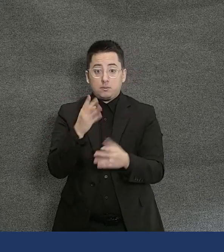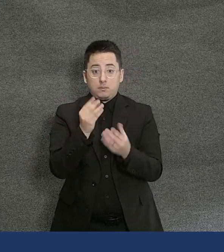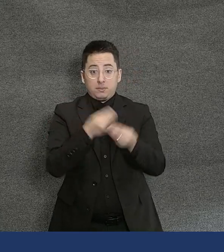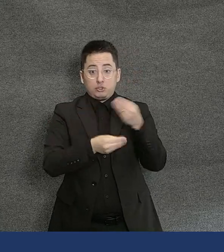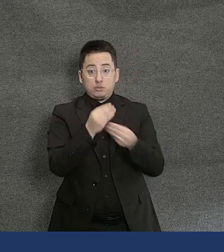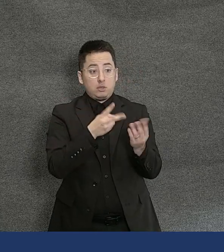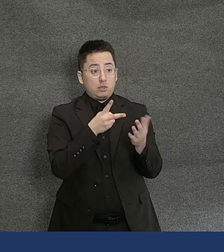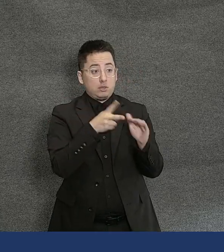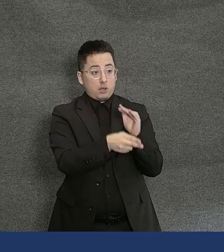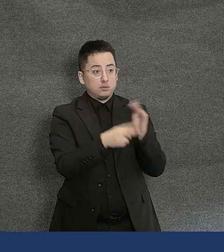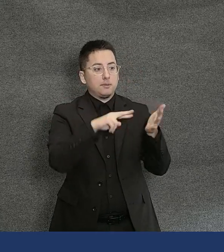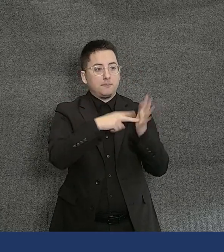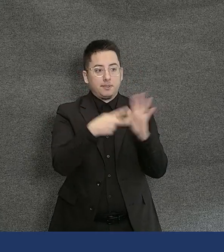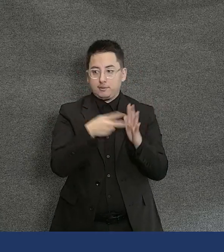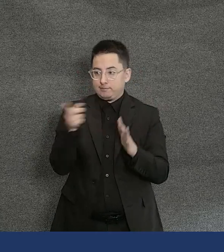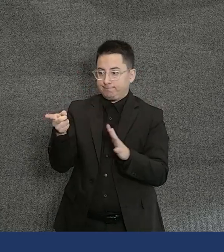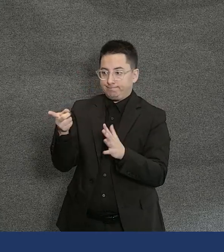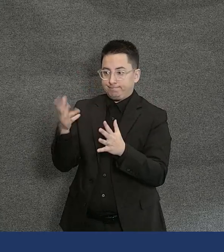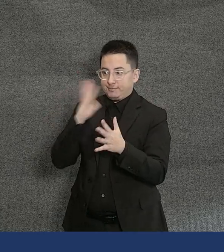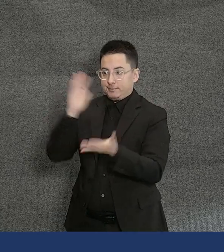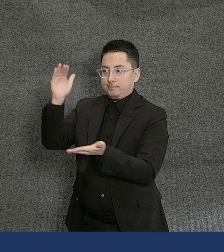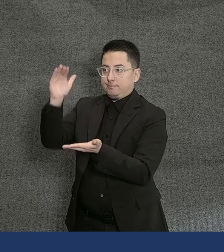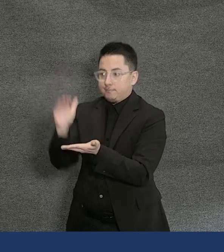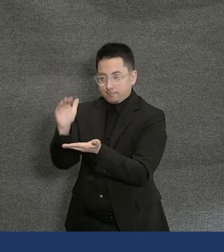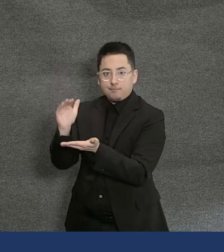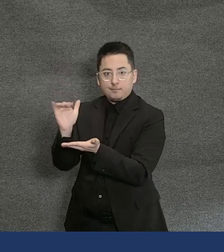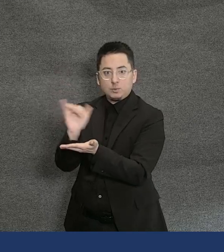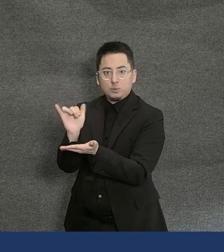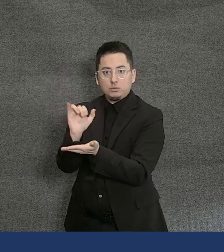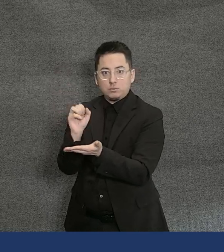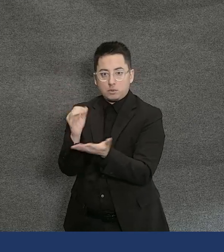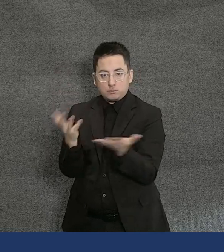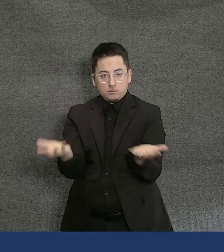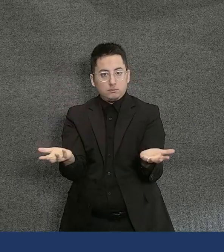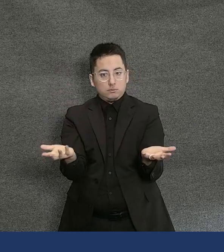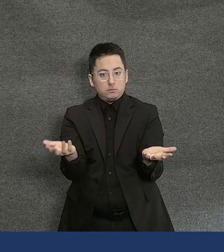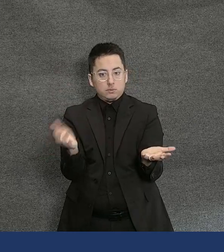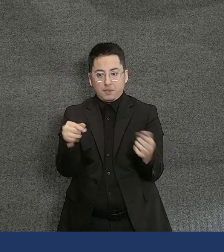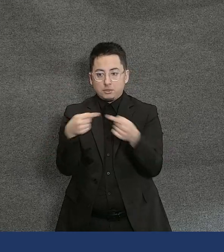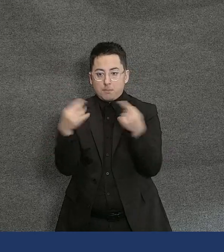So as we continue this work, we are going to do everything we can to defend the wins that we've